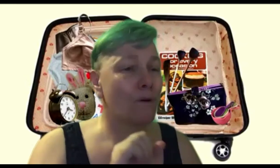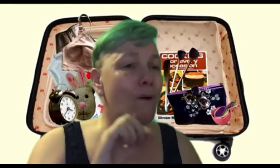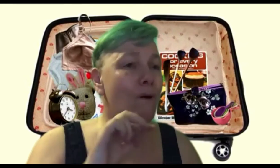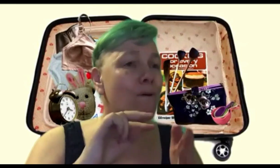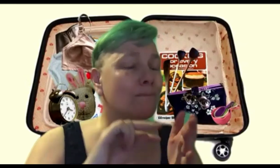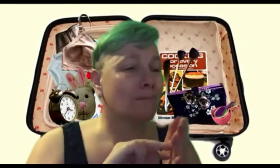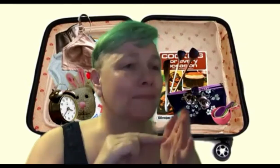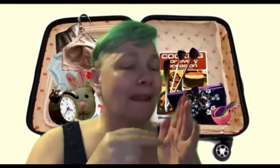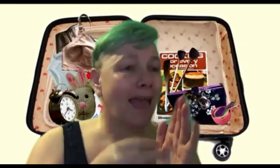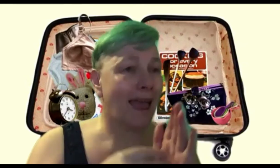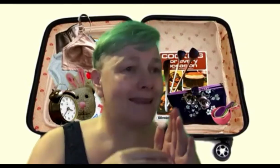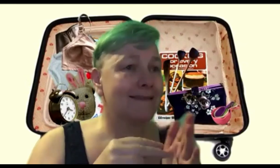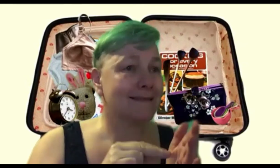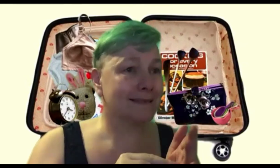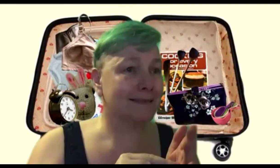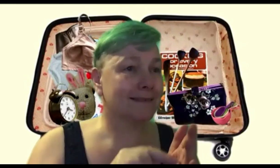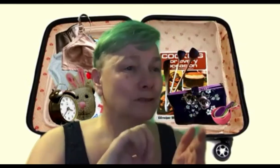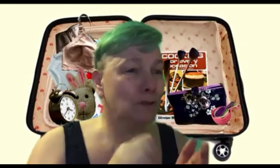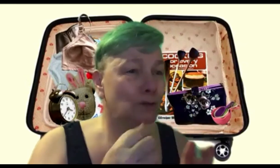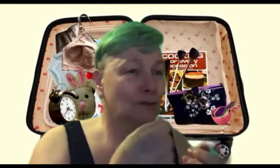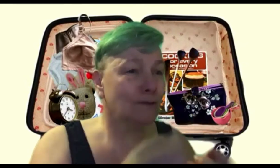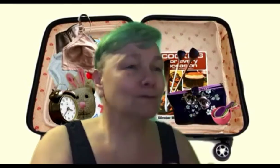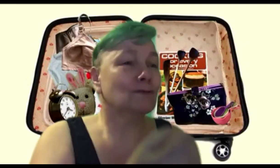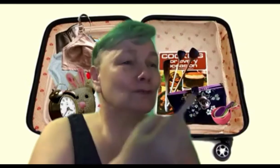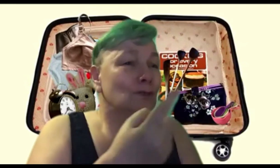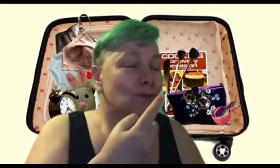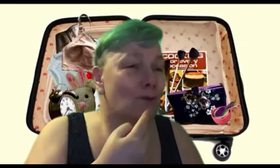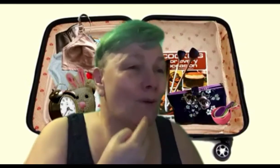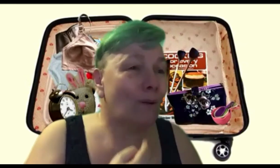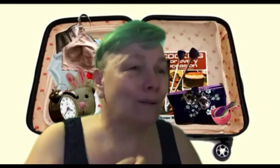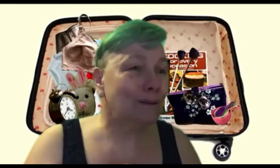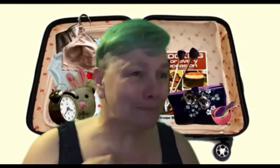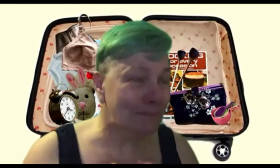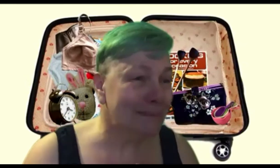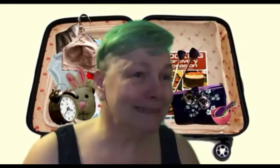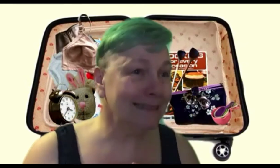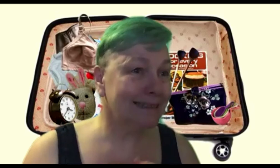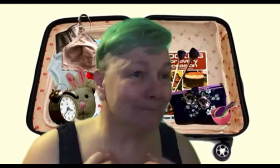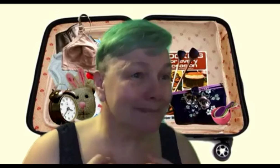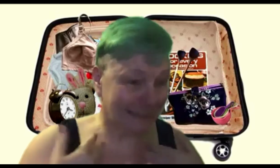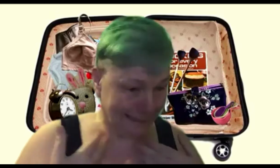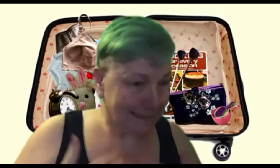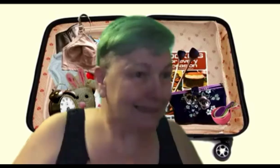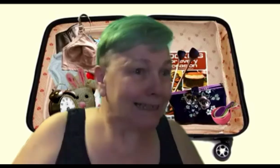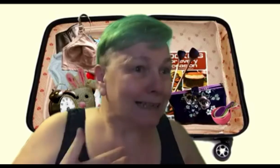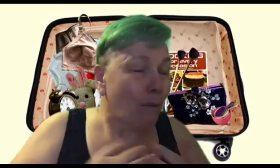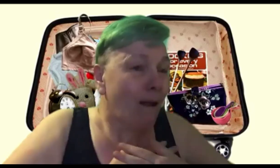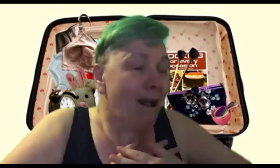"It's why we lost you - if you had only confided your plans to the one who loved you best.